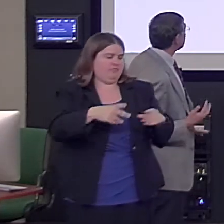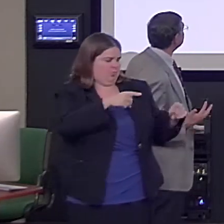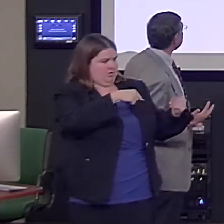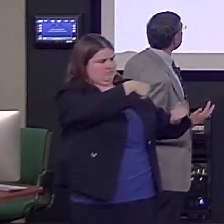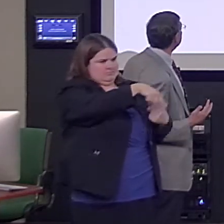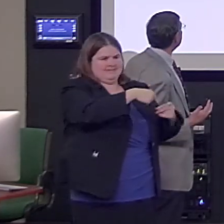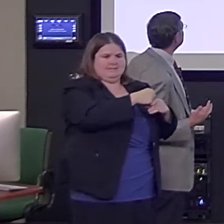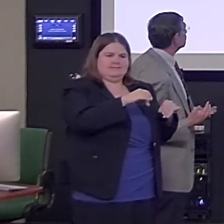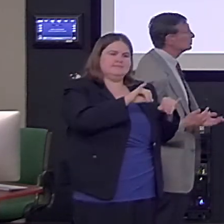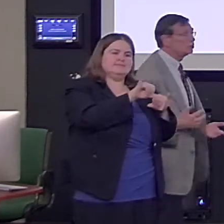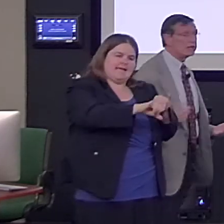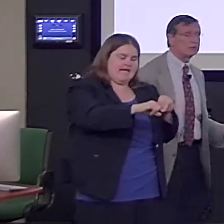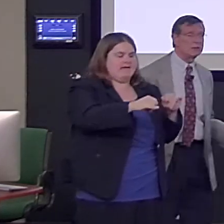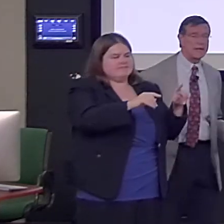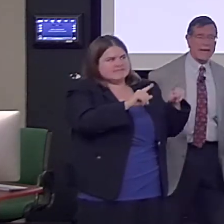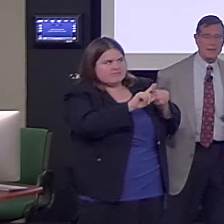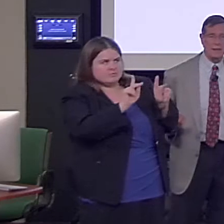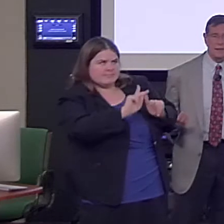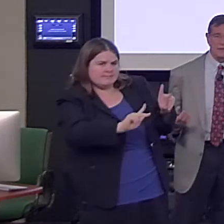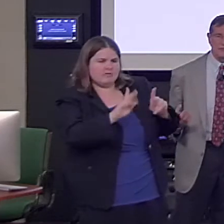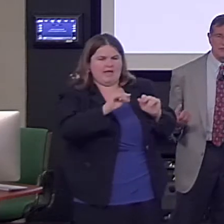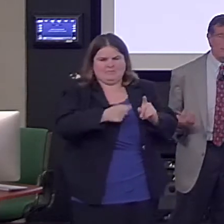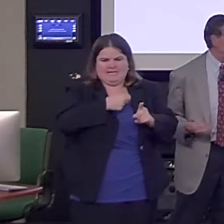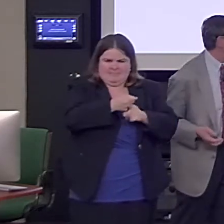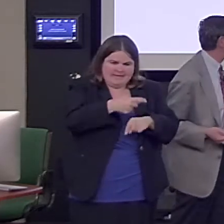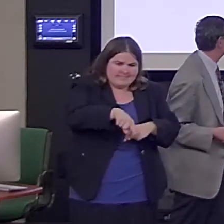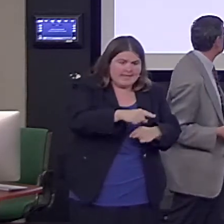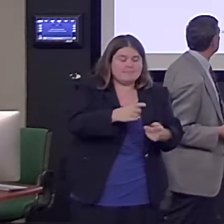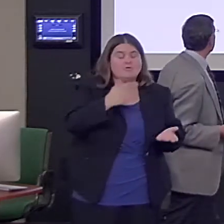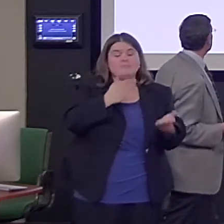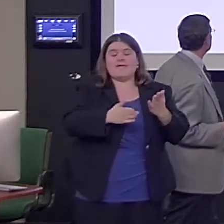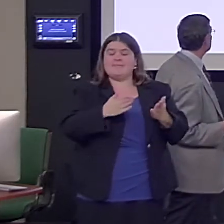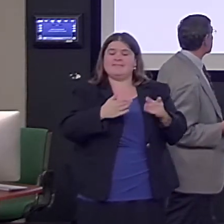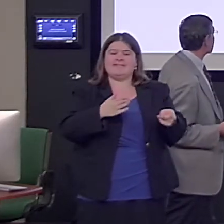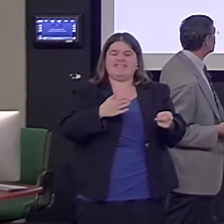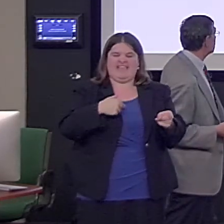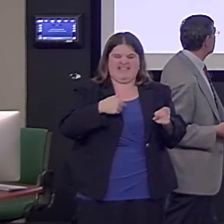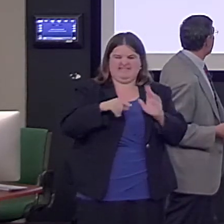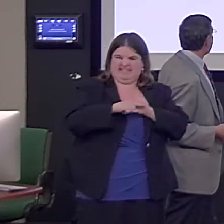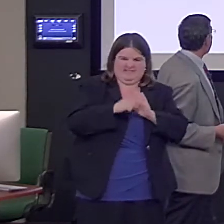how much of the effects are general lack of stimulation and interaction.